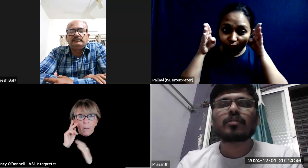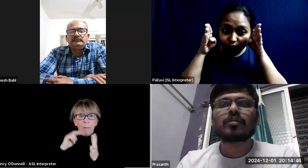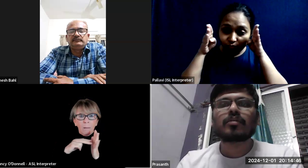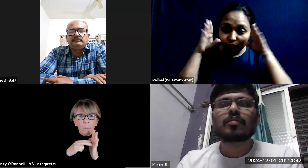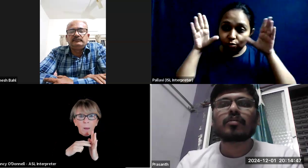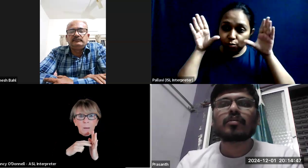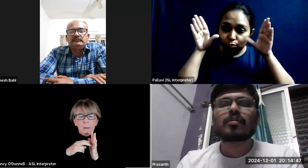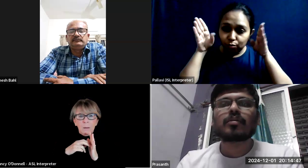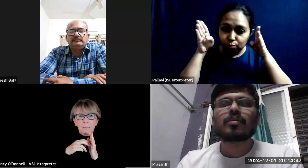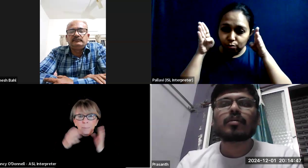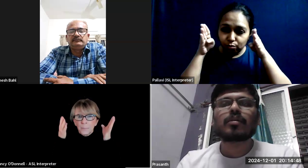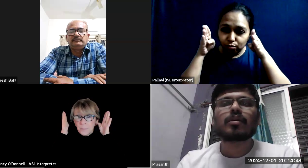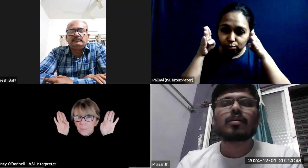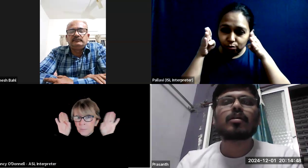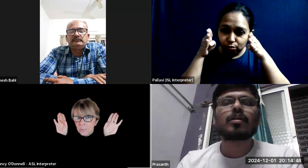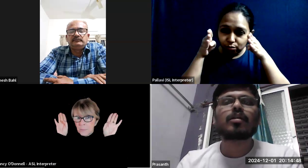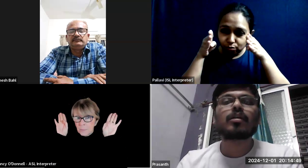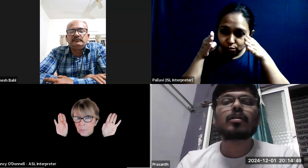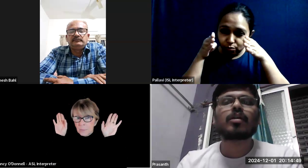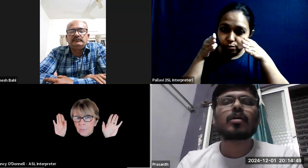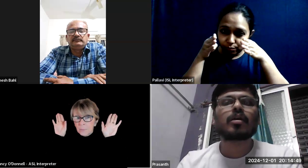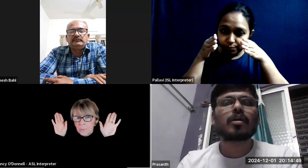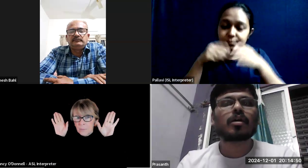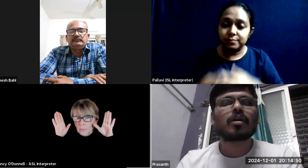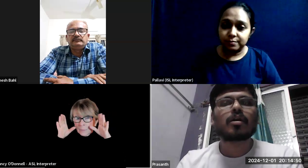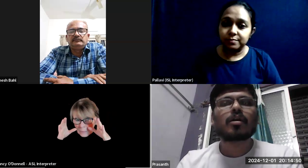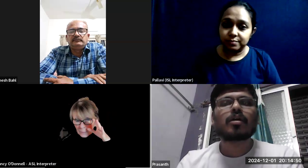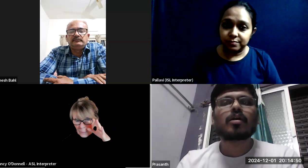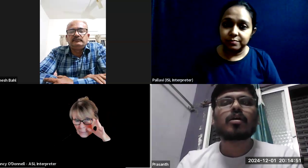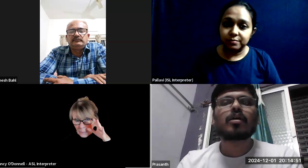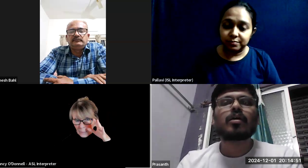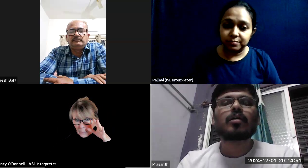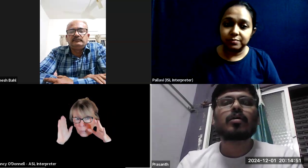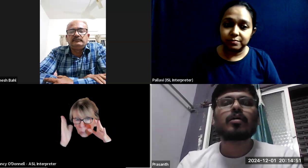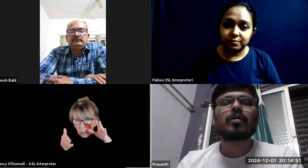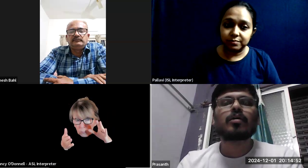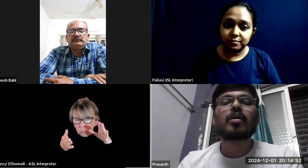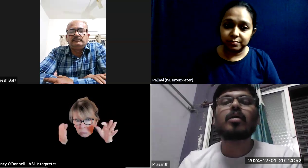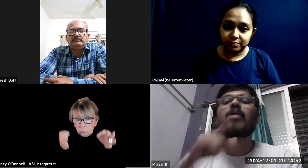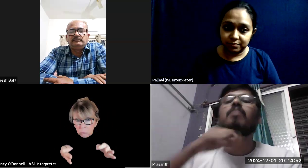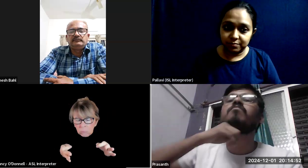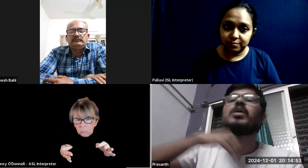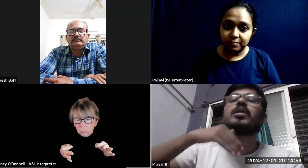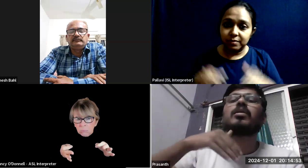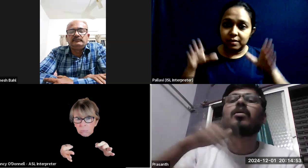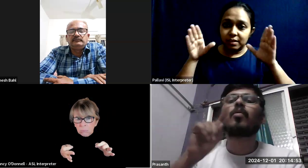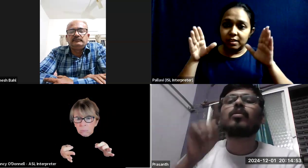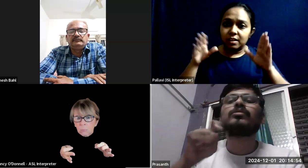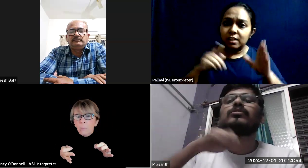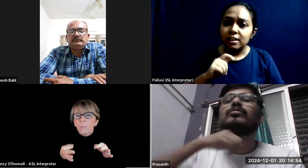reducing until perhaps it's like tunnel vision.